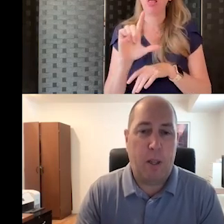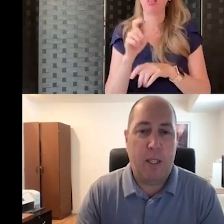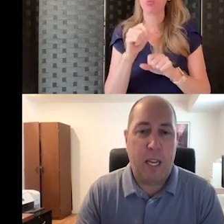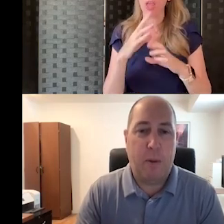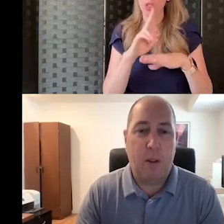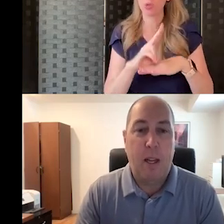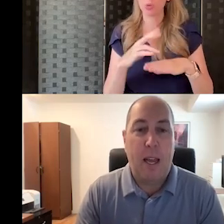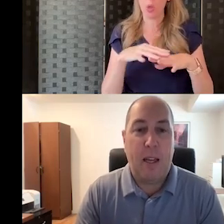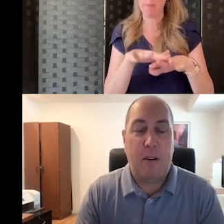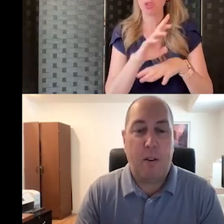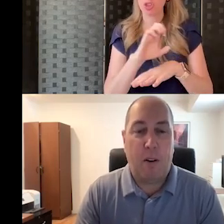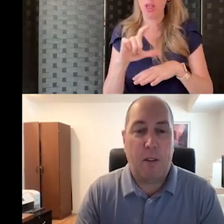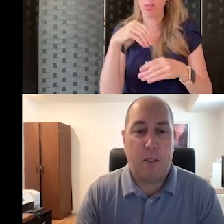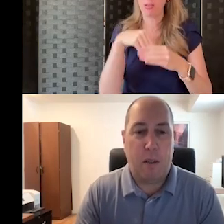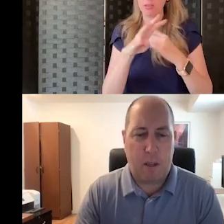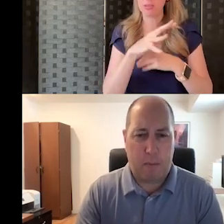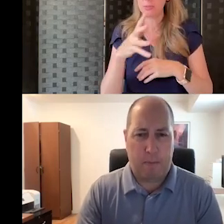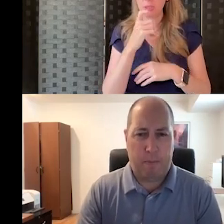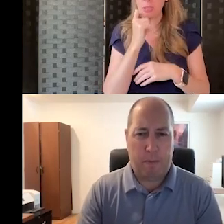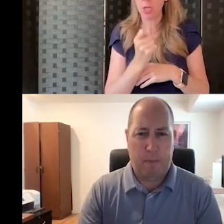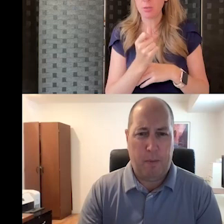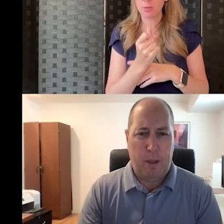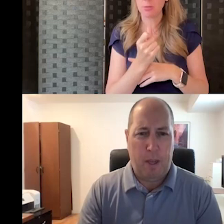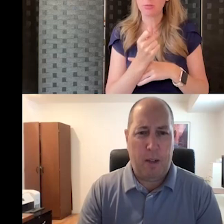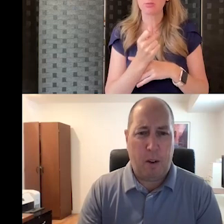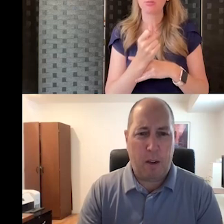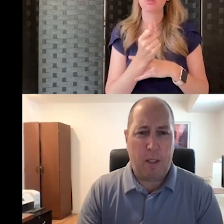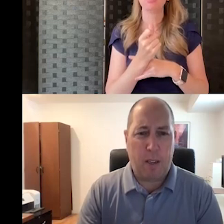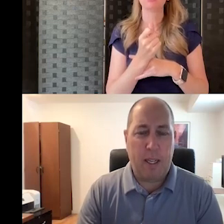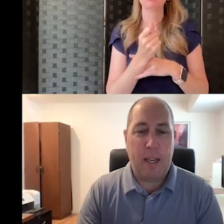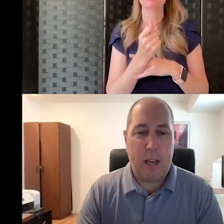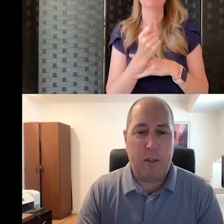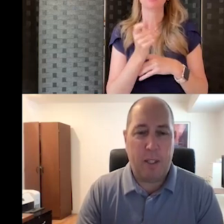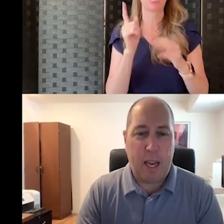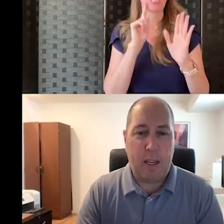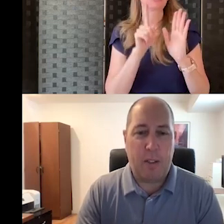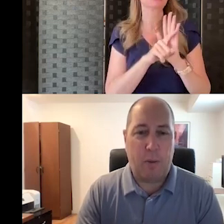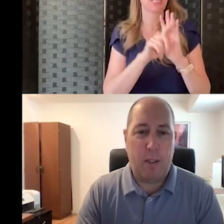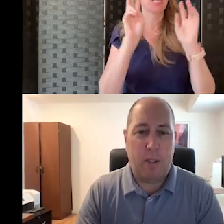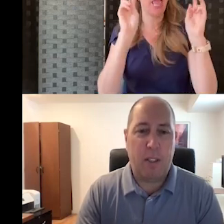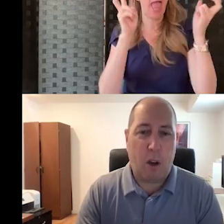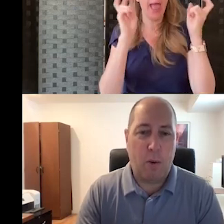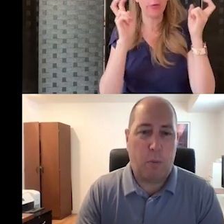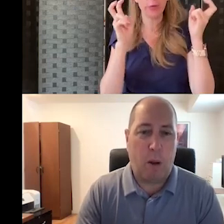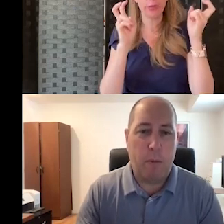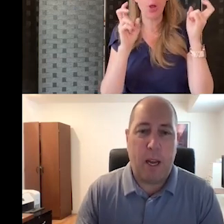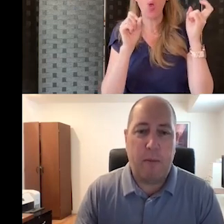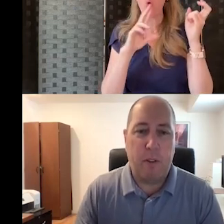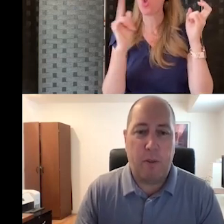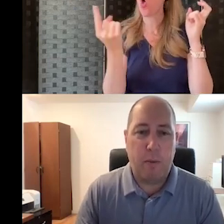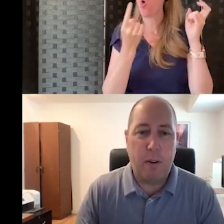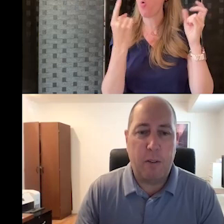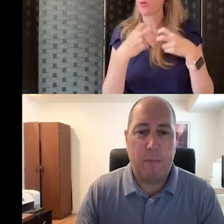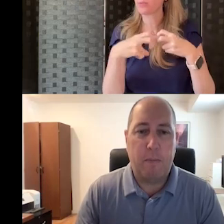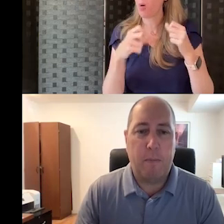within a table and not a sign at header status or is this always problematic for screen readers?